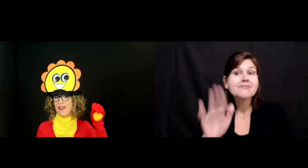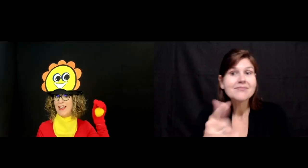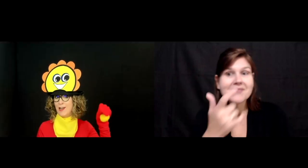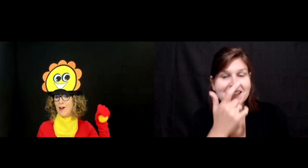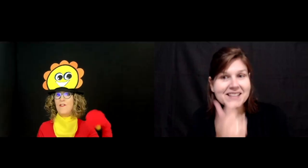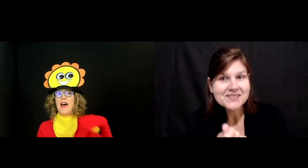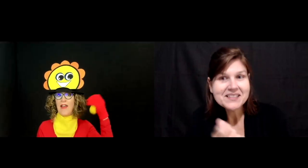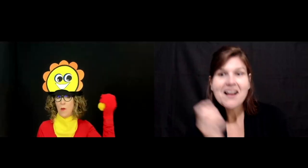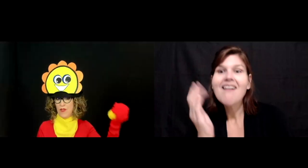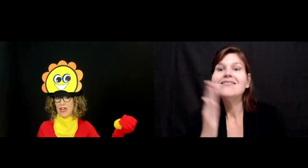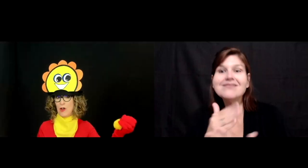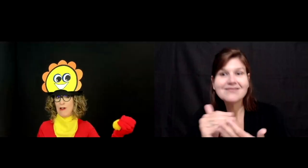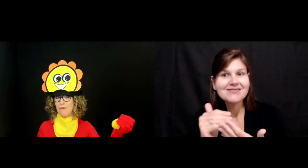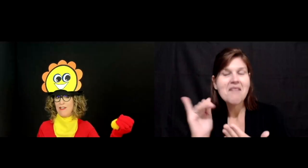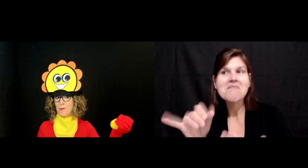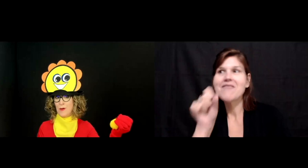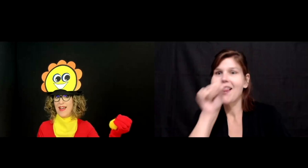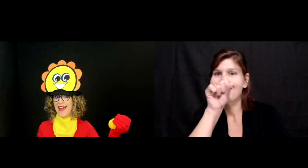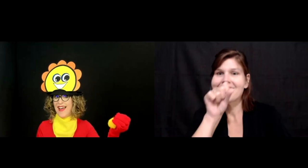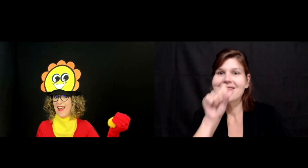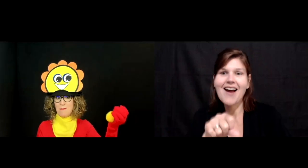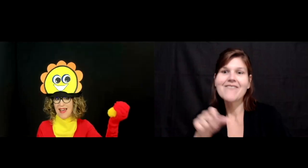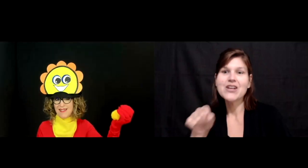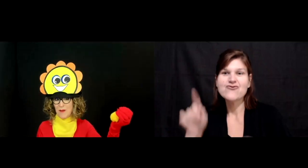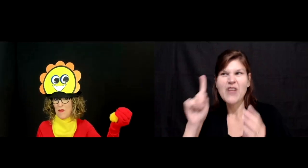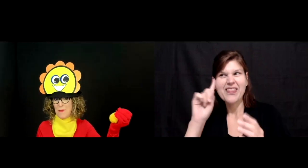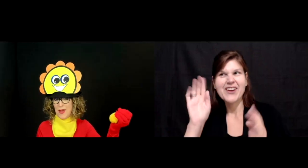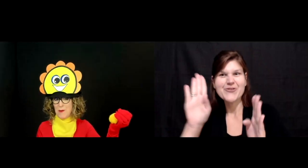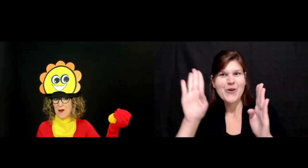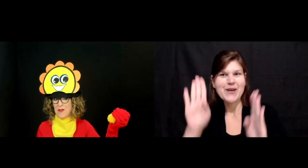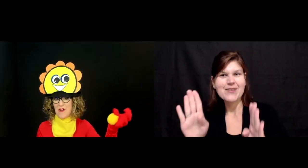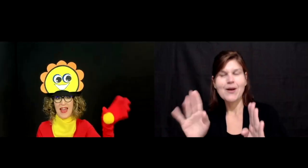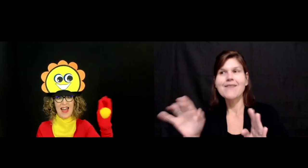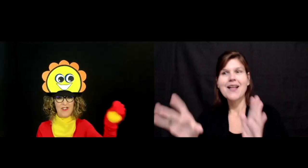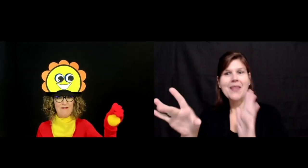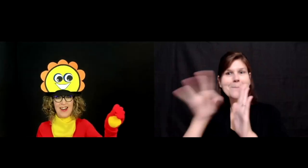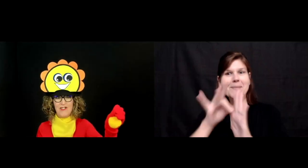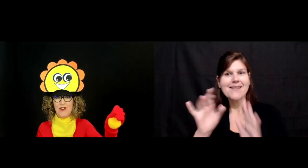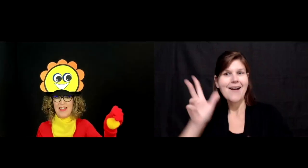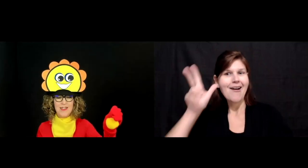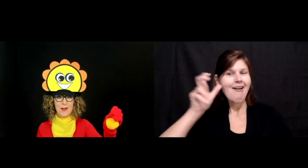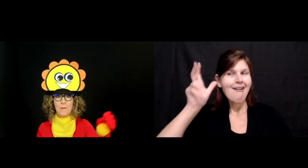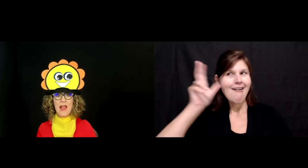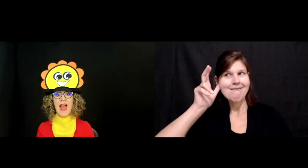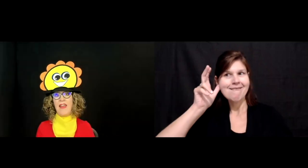really love that "We think you are incredible." It's amazing what they pick up on and what they actually really tune into.